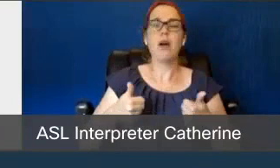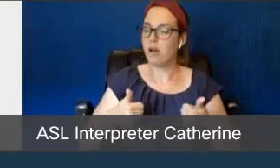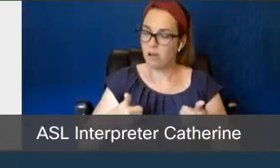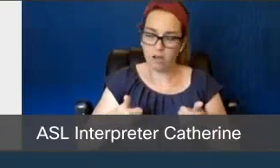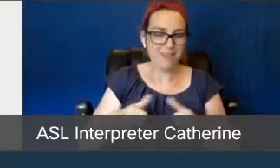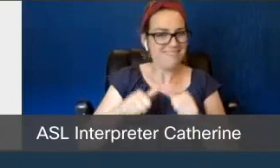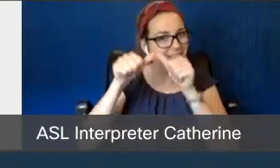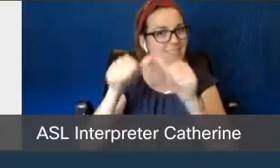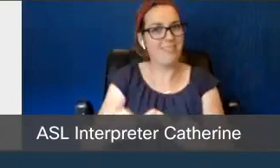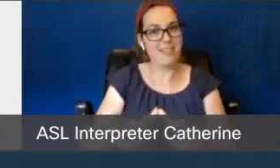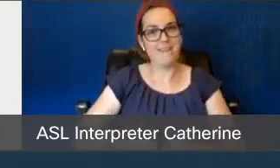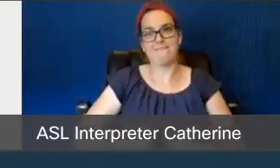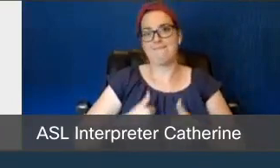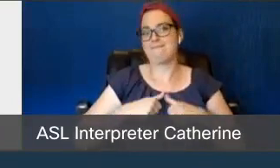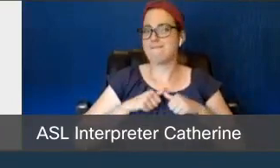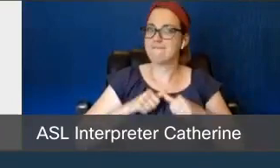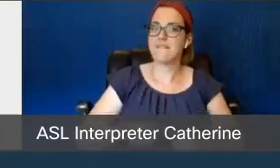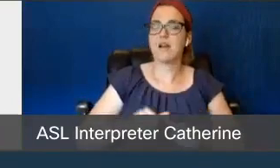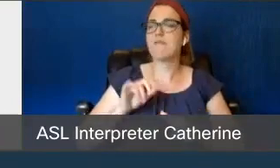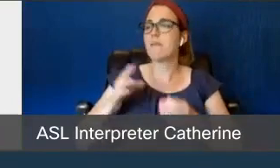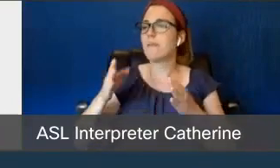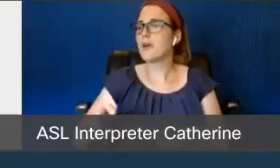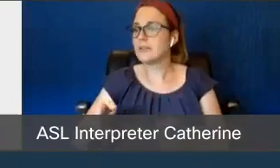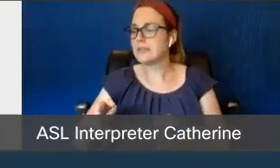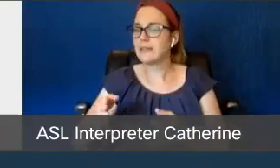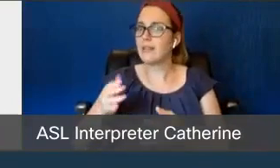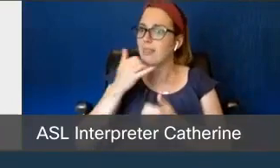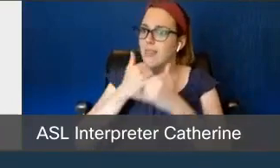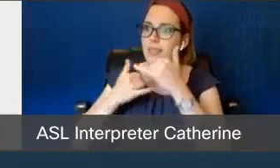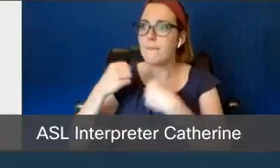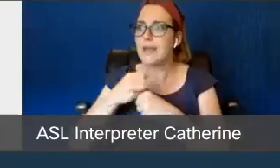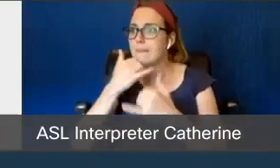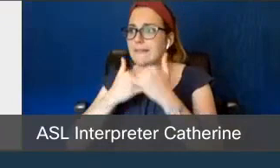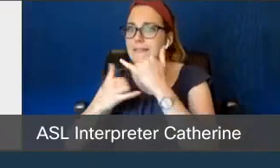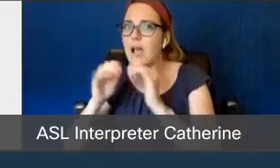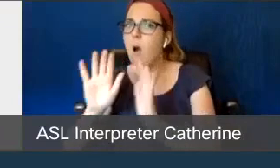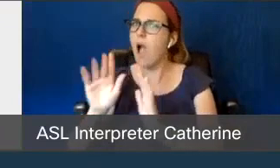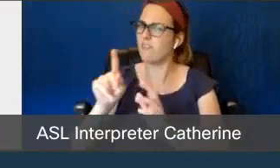we have to make sure that we changed the process. We never blamed the crime, sometimes you have to reevaluate